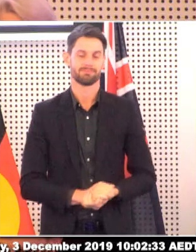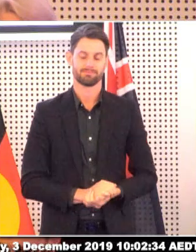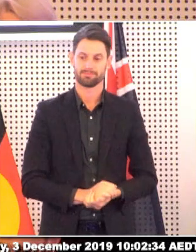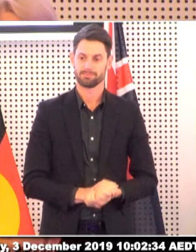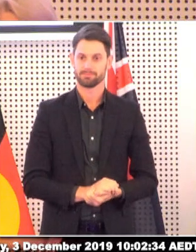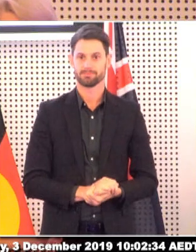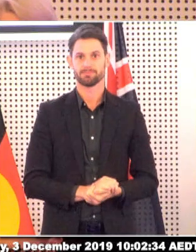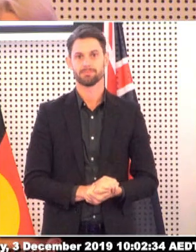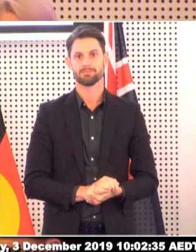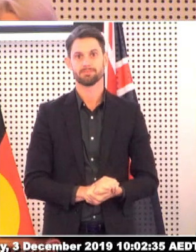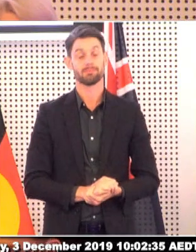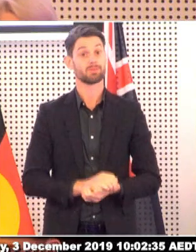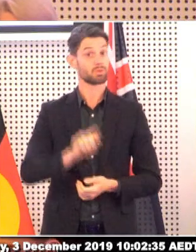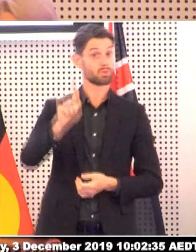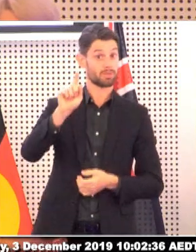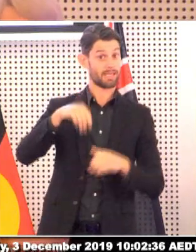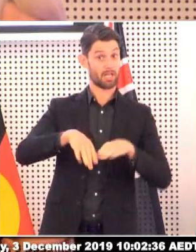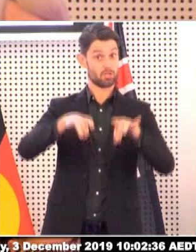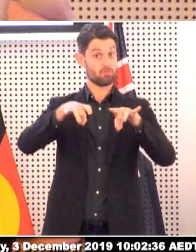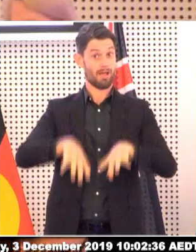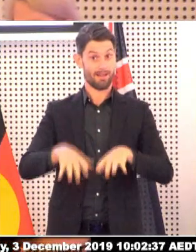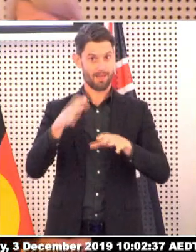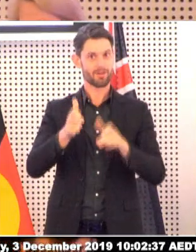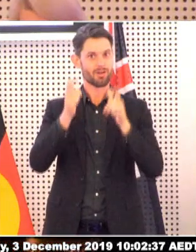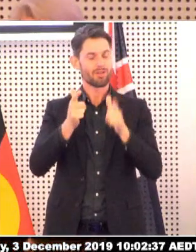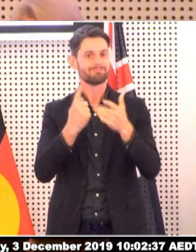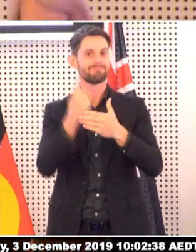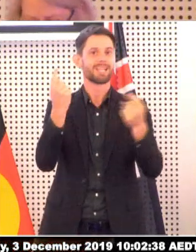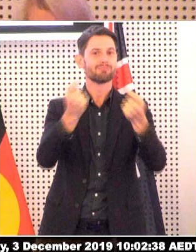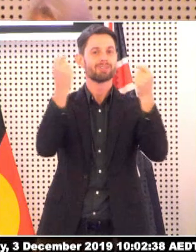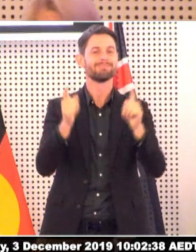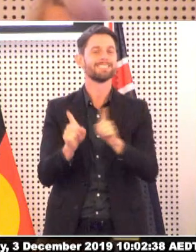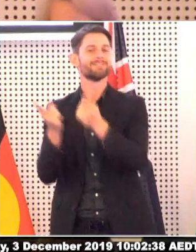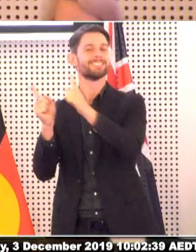There are many events taking place around Australia to mark International Day of People with Disability.